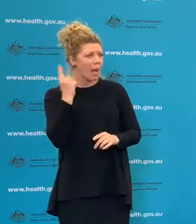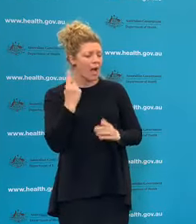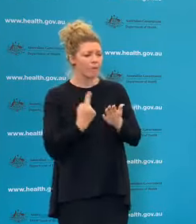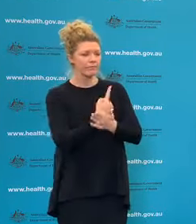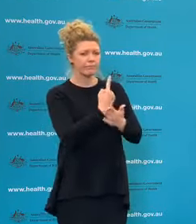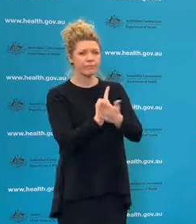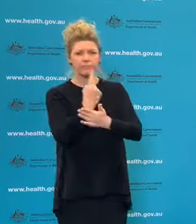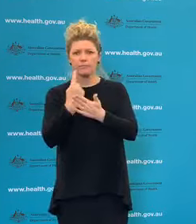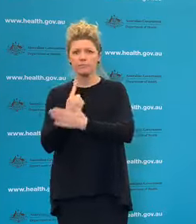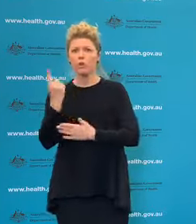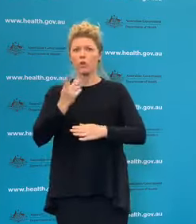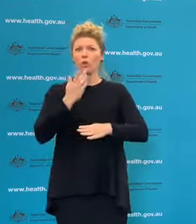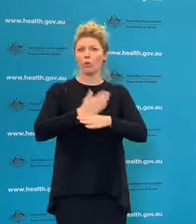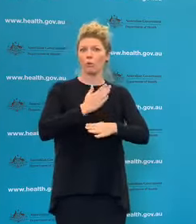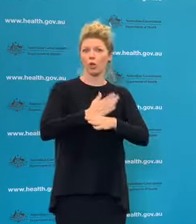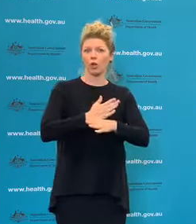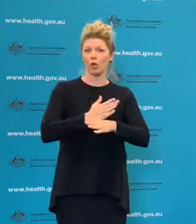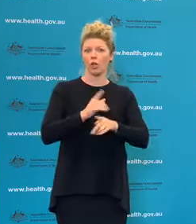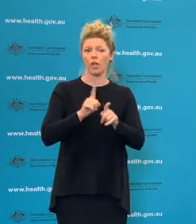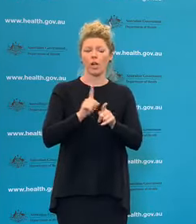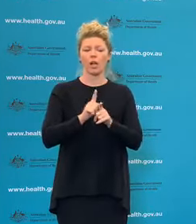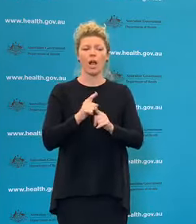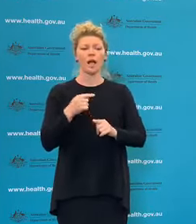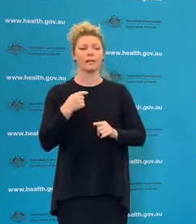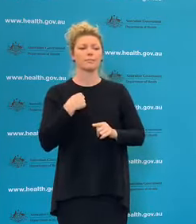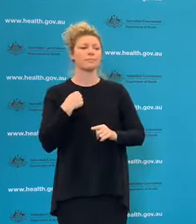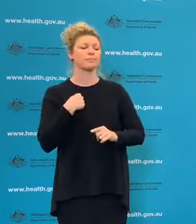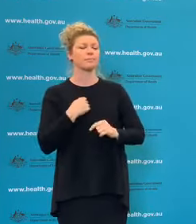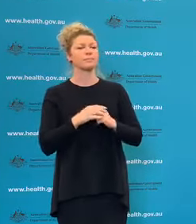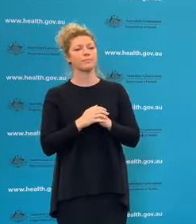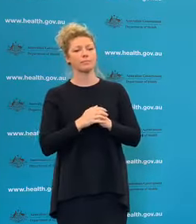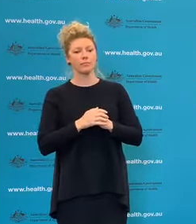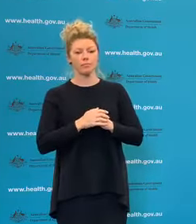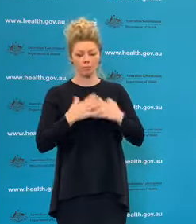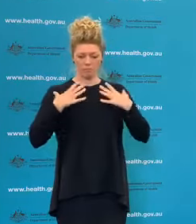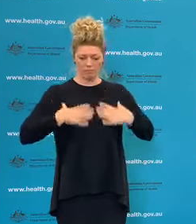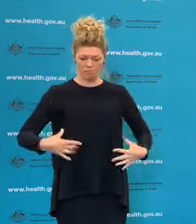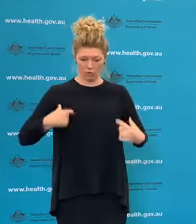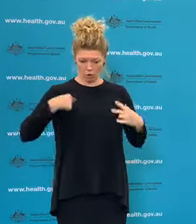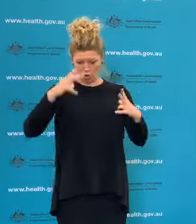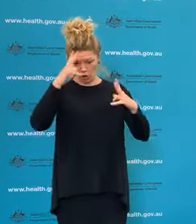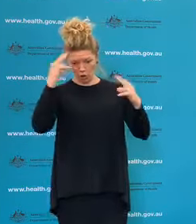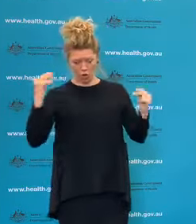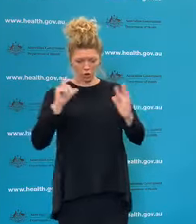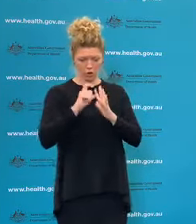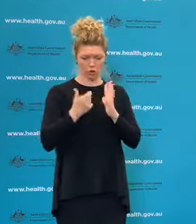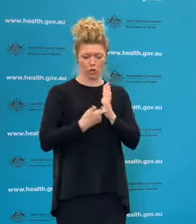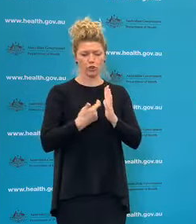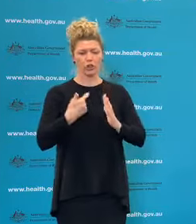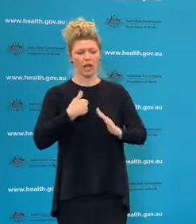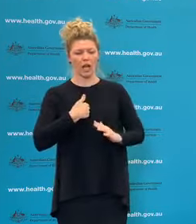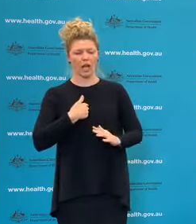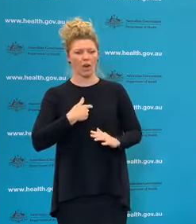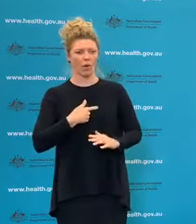health workers being refused entry into certain buildings if they are wearing an ID or their uniform?